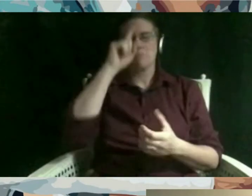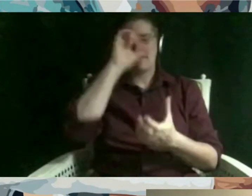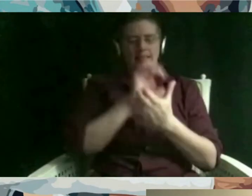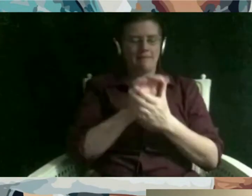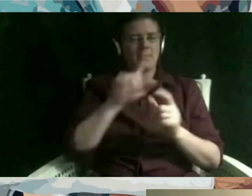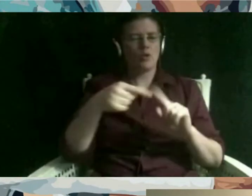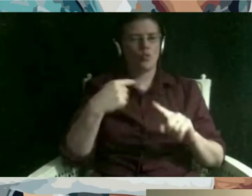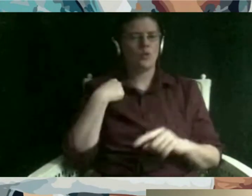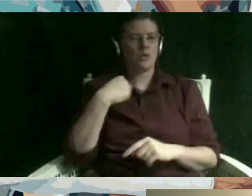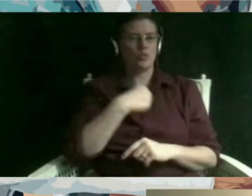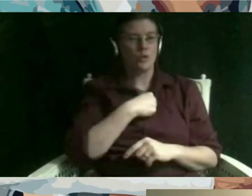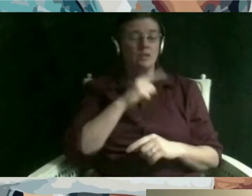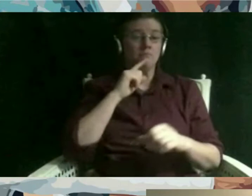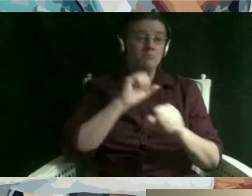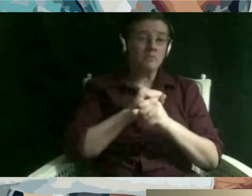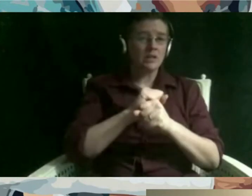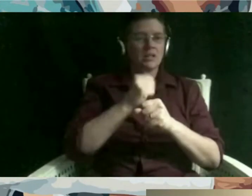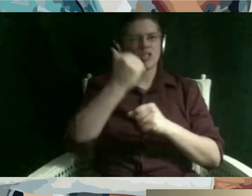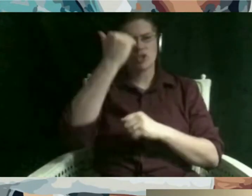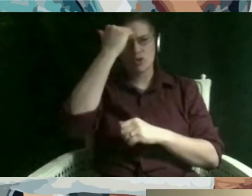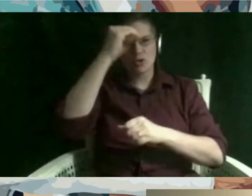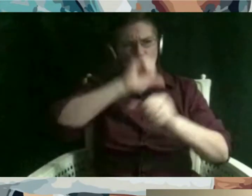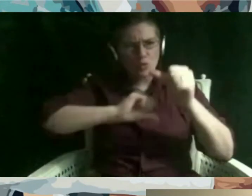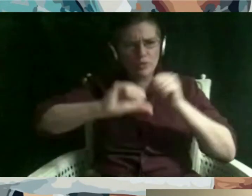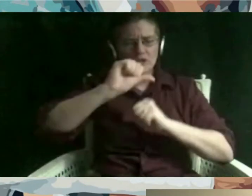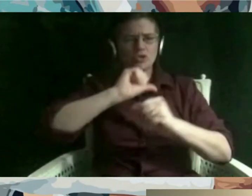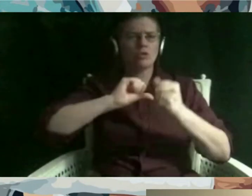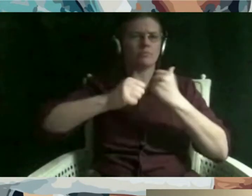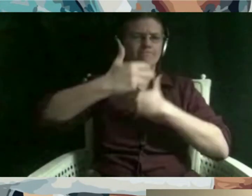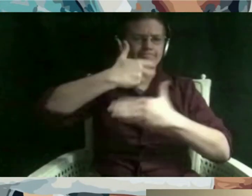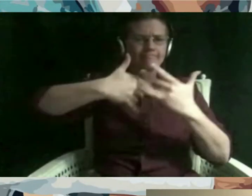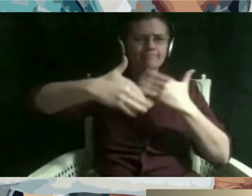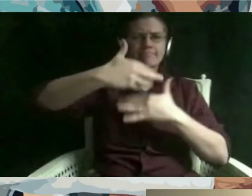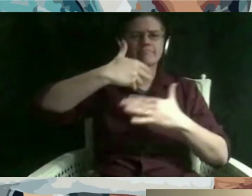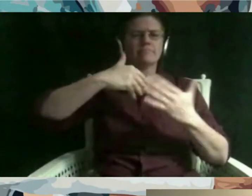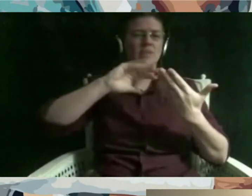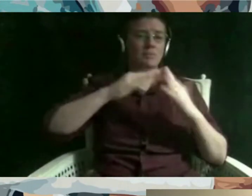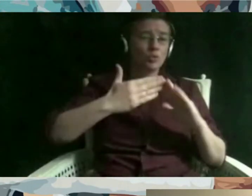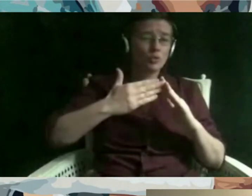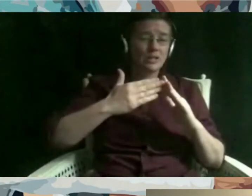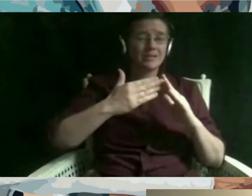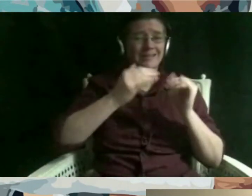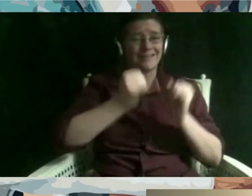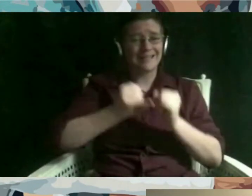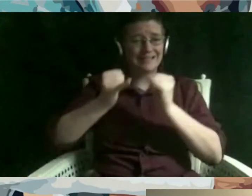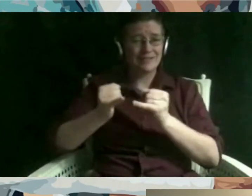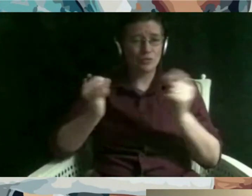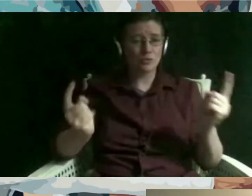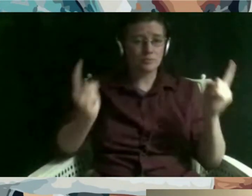intimately get to know each other our communities but also as individuals it's very hard to hate